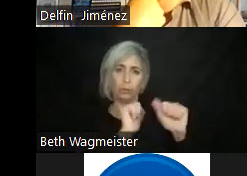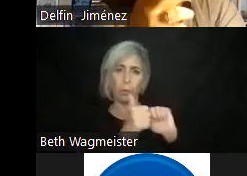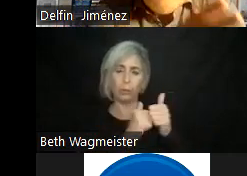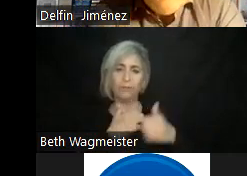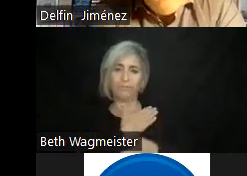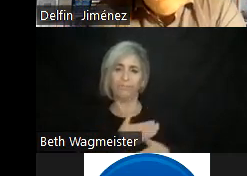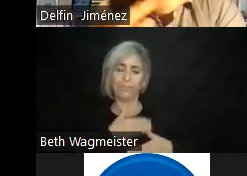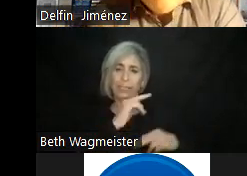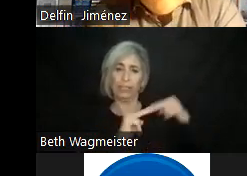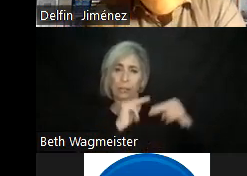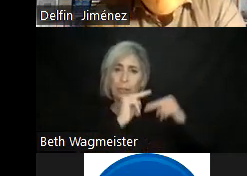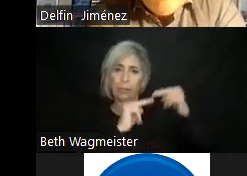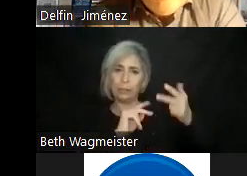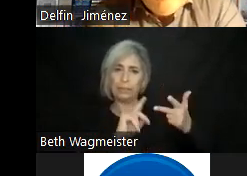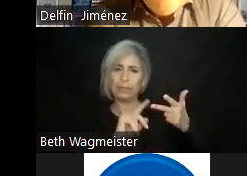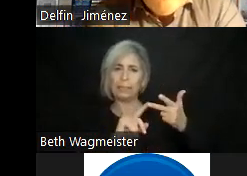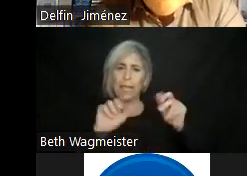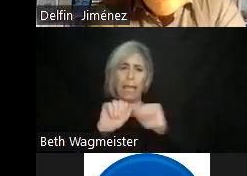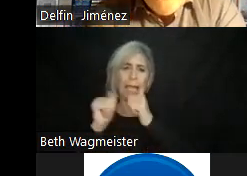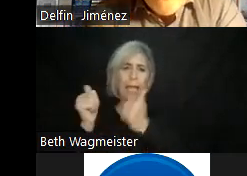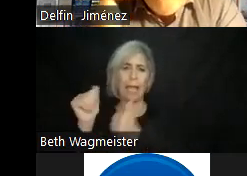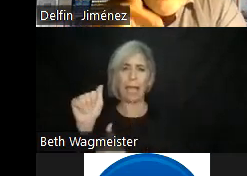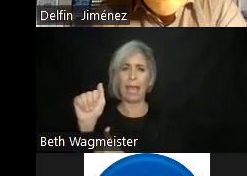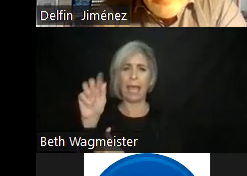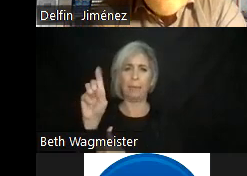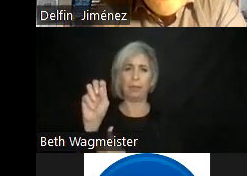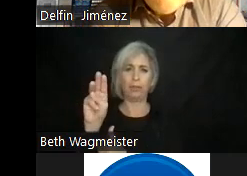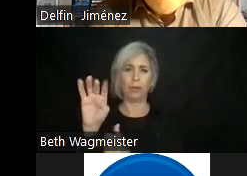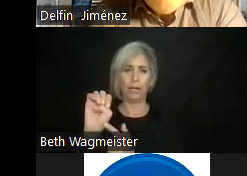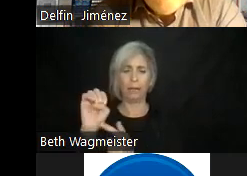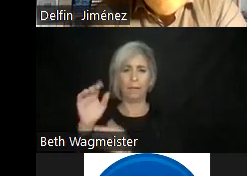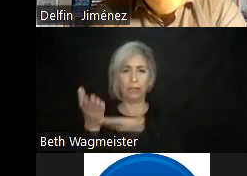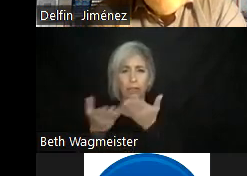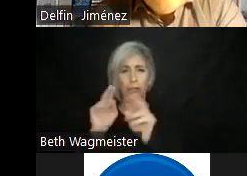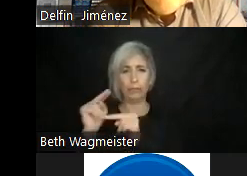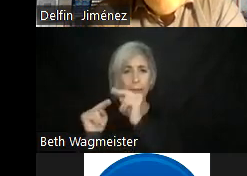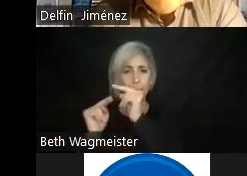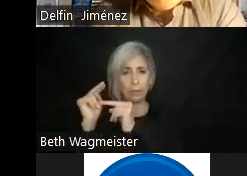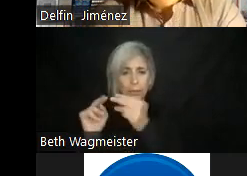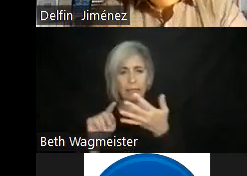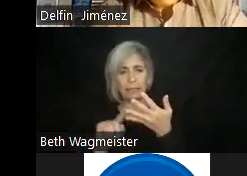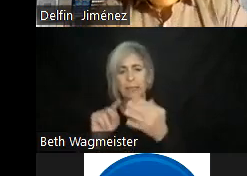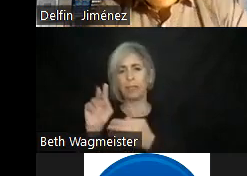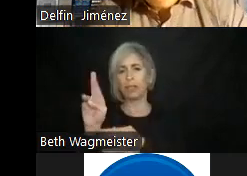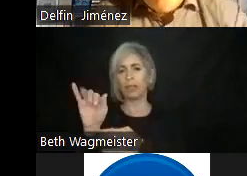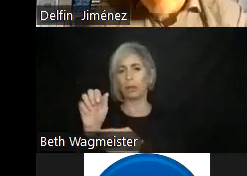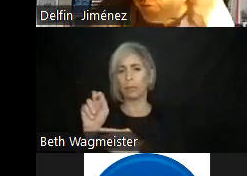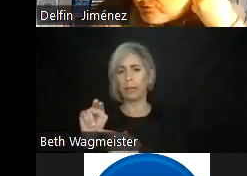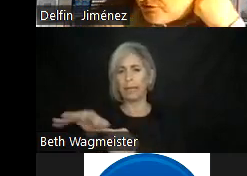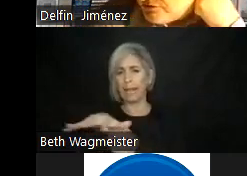administrative and service buildings, urban areas, transport infrastructure.